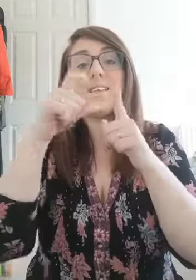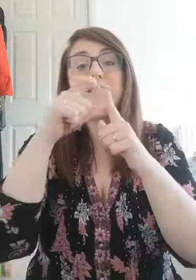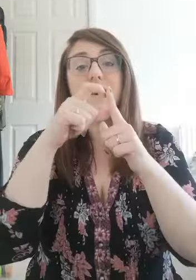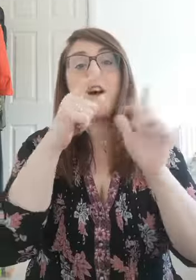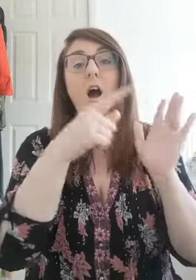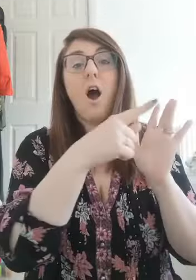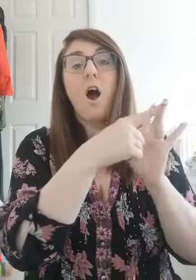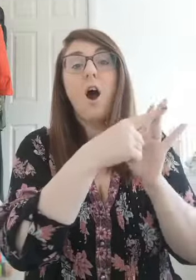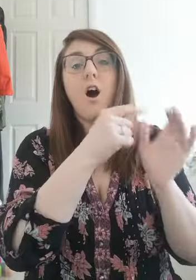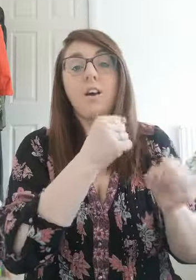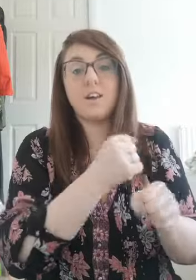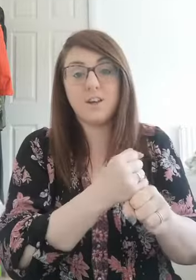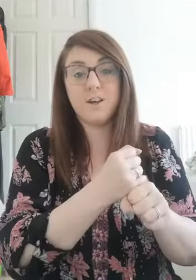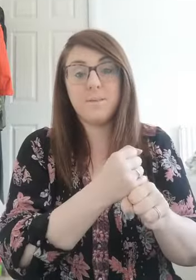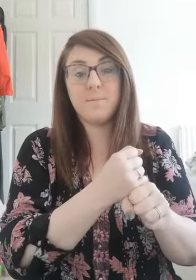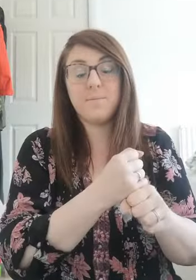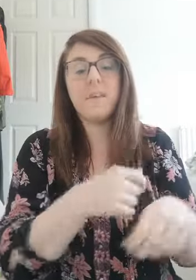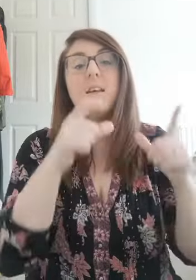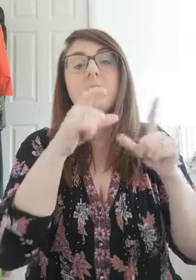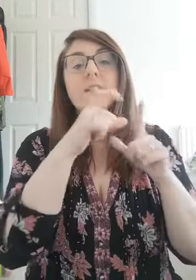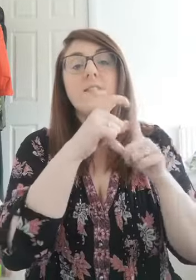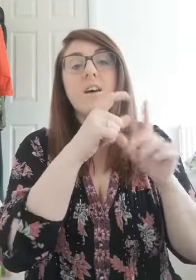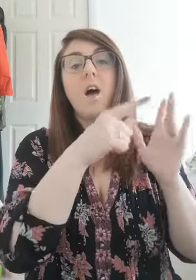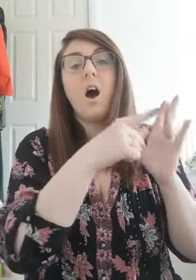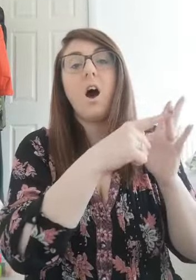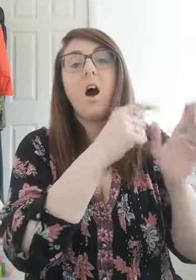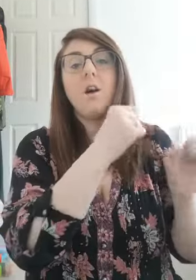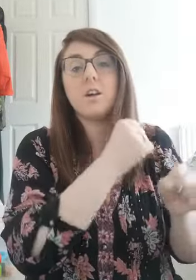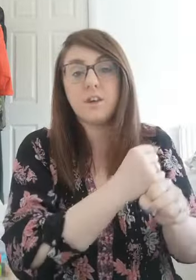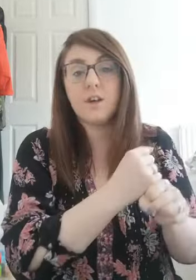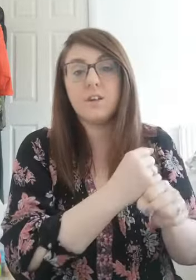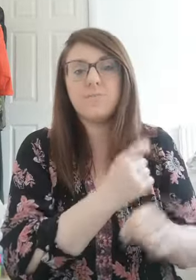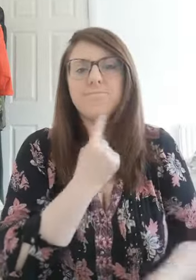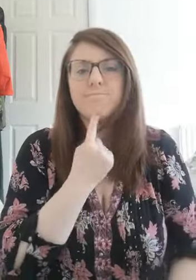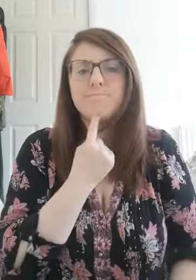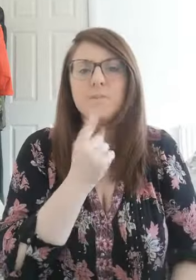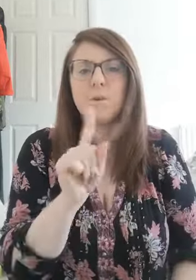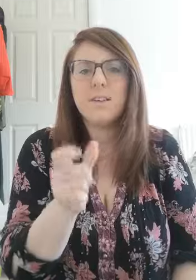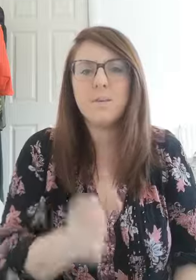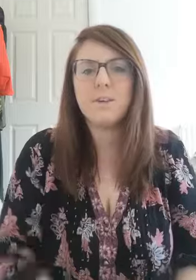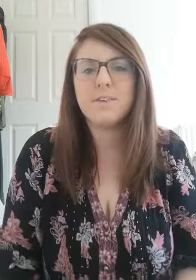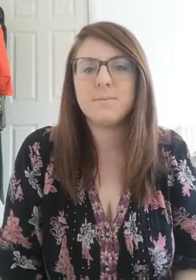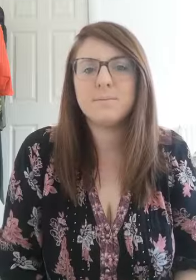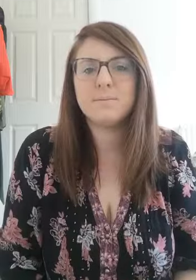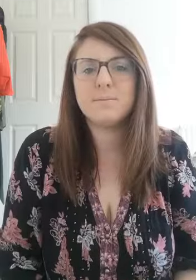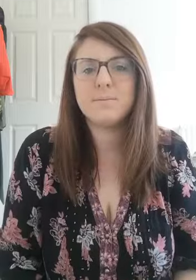d o g What's that word?